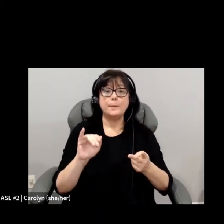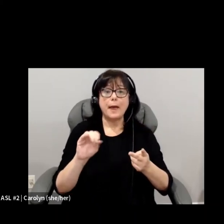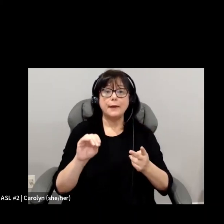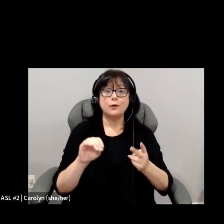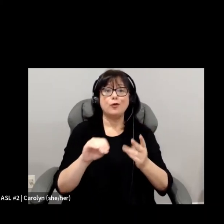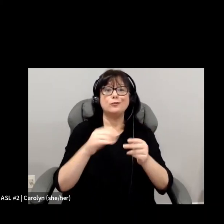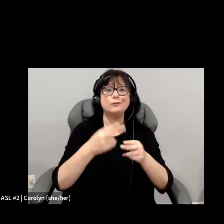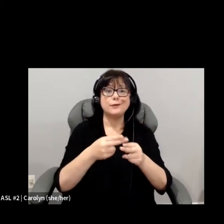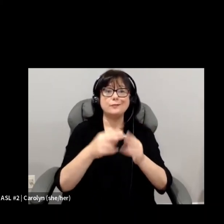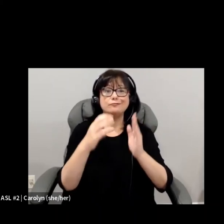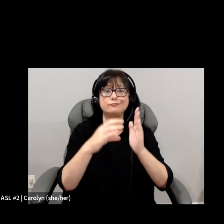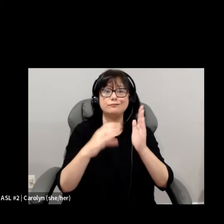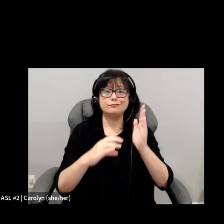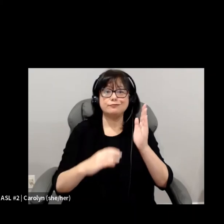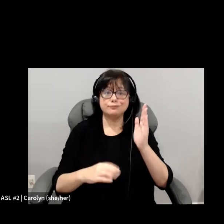FIND THE LINK IN CHAT NOTES.